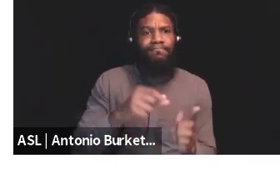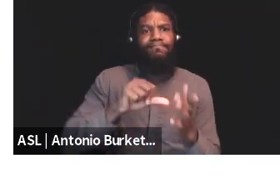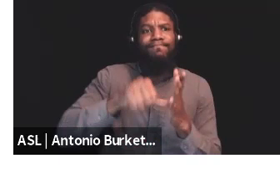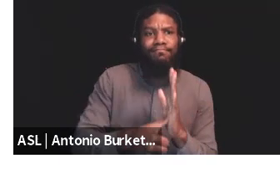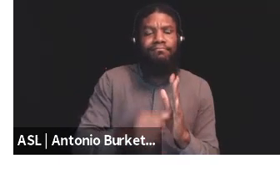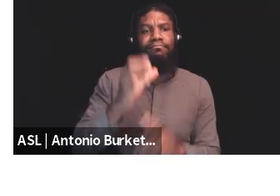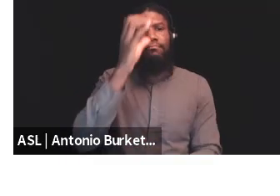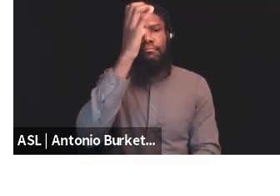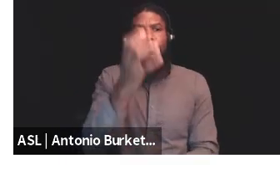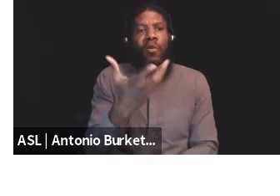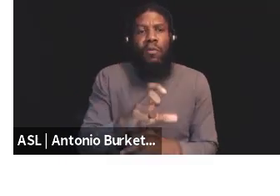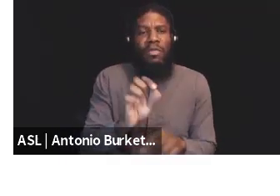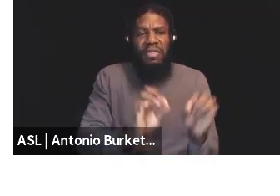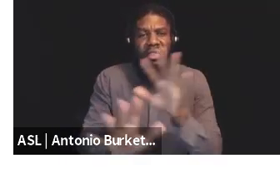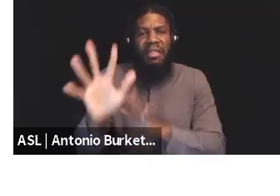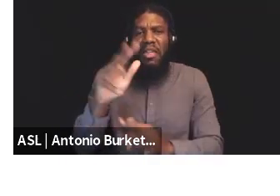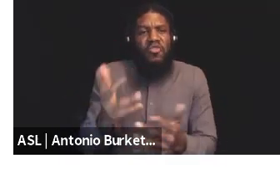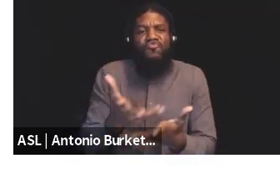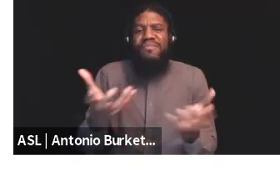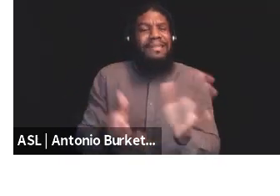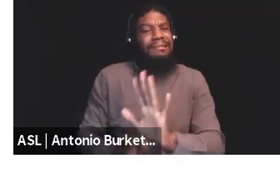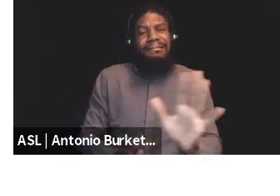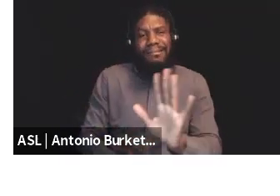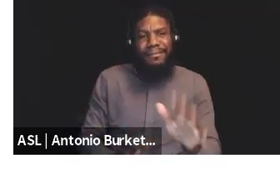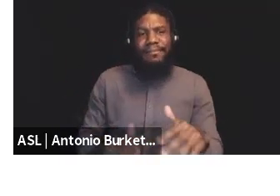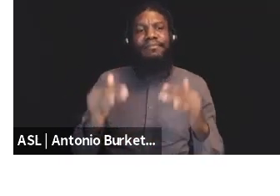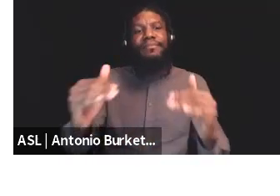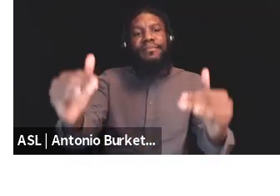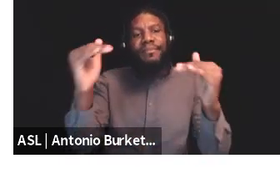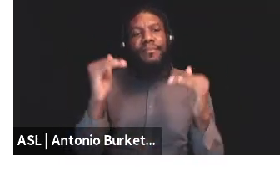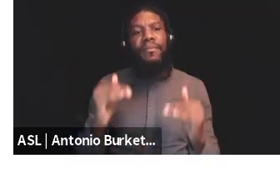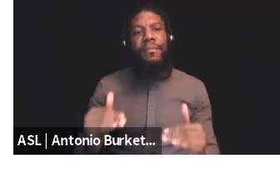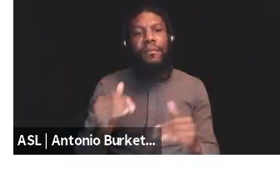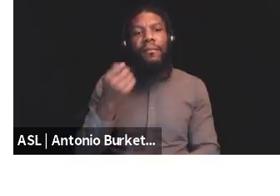Finally, oral presentation techniques can be helped by having an open, honest discussion about